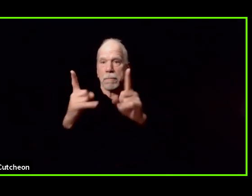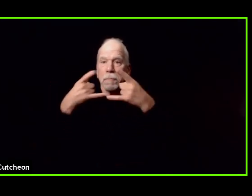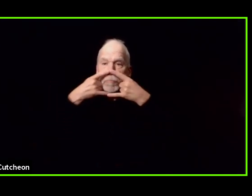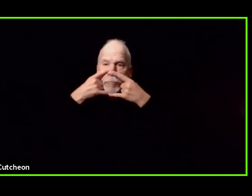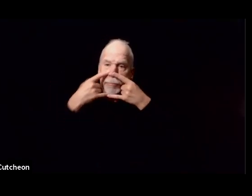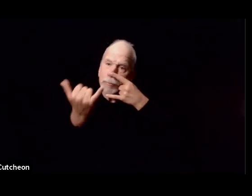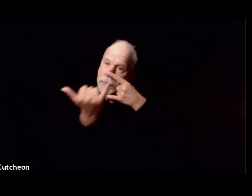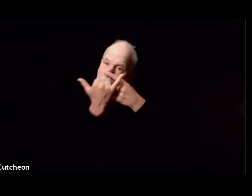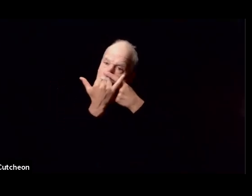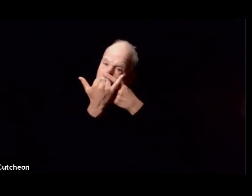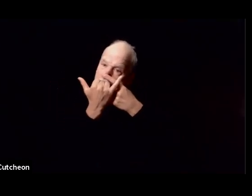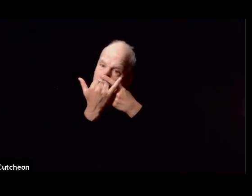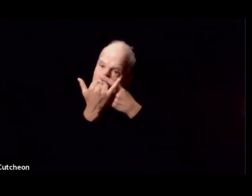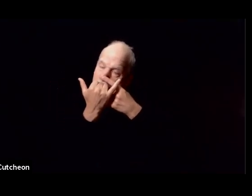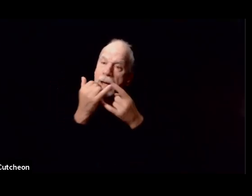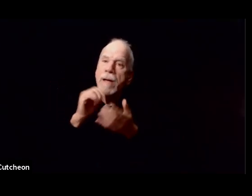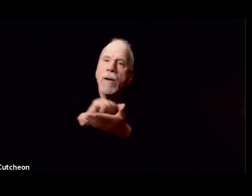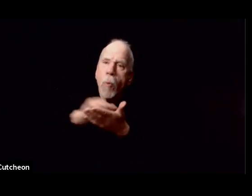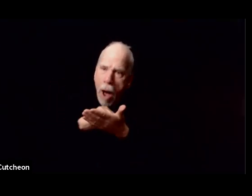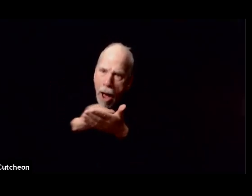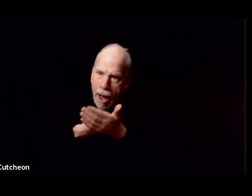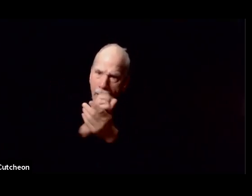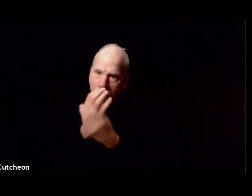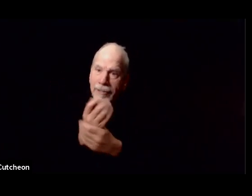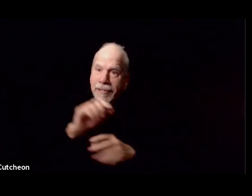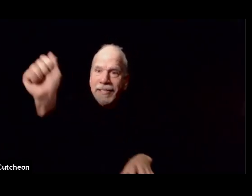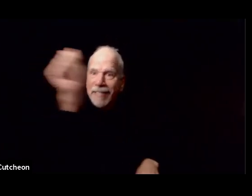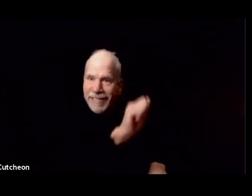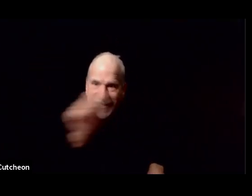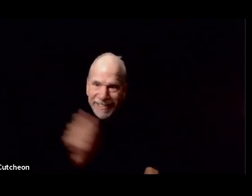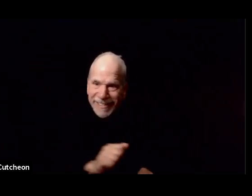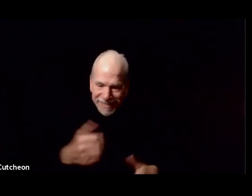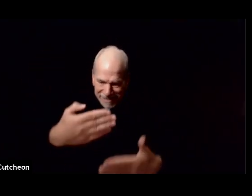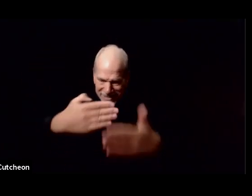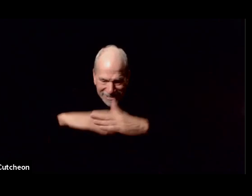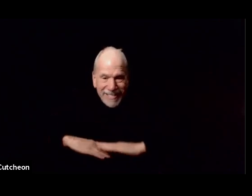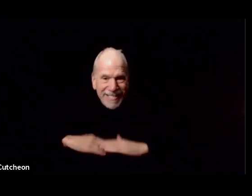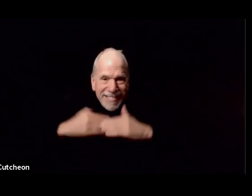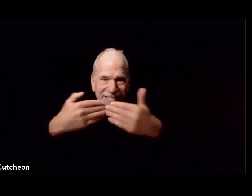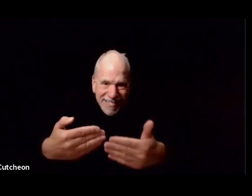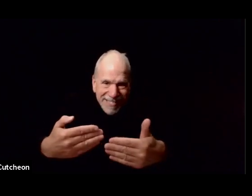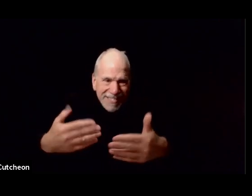being touched, wear a mask at all times. Consider a face shield. The protective effects of face